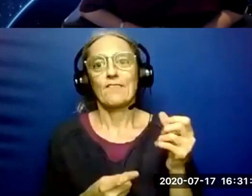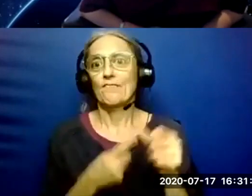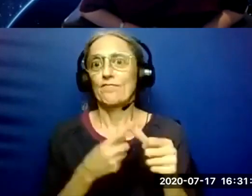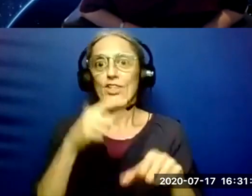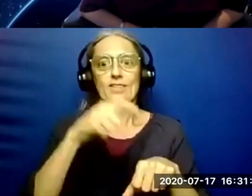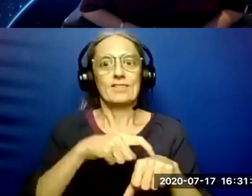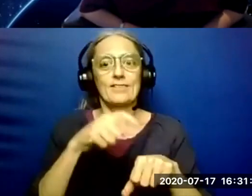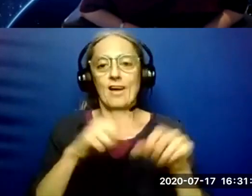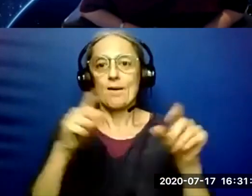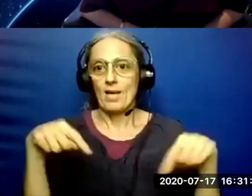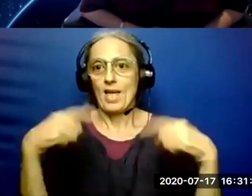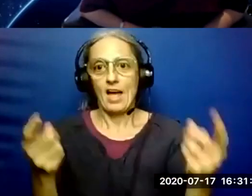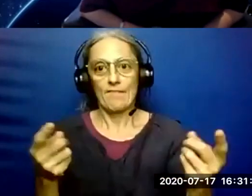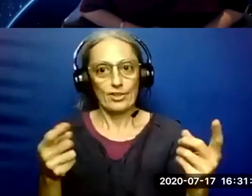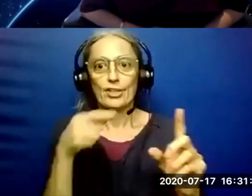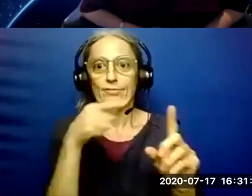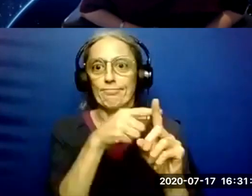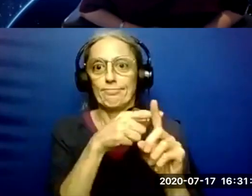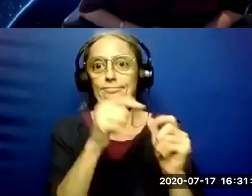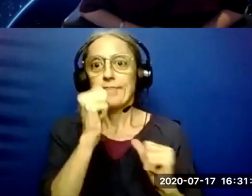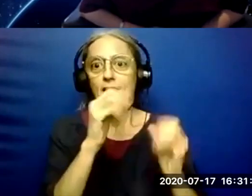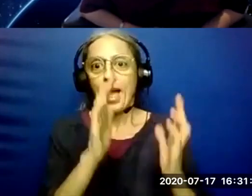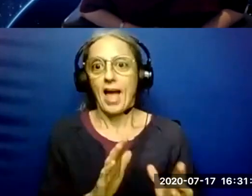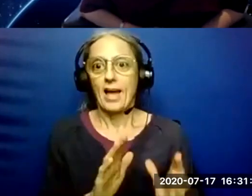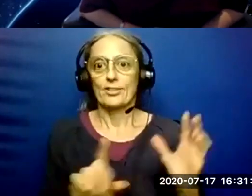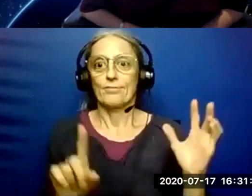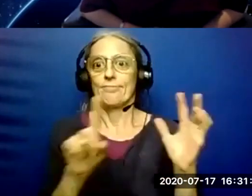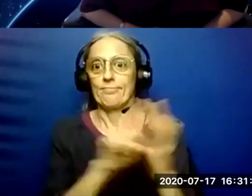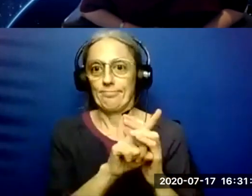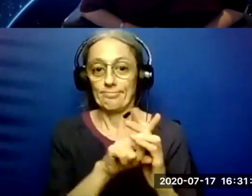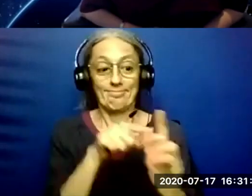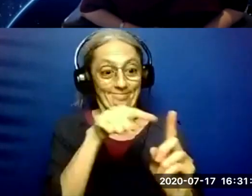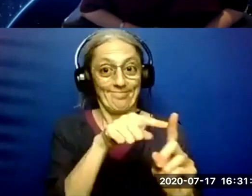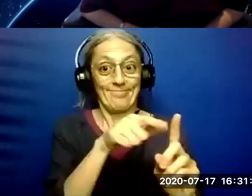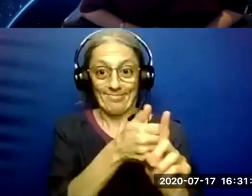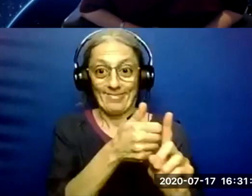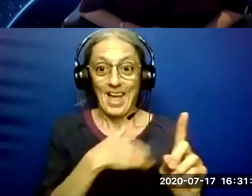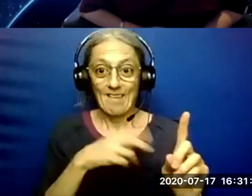not only who had a disability, but was using technology.